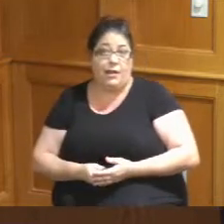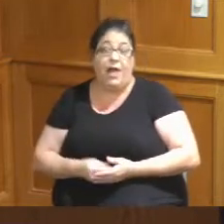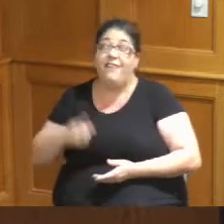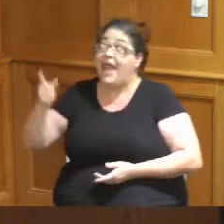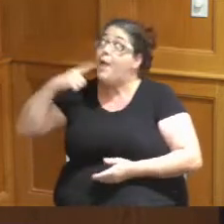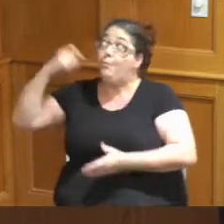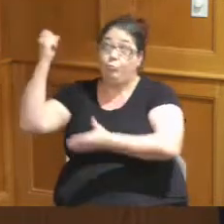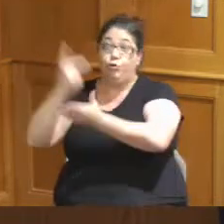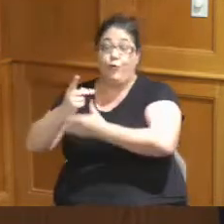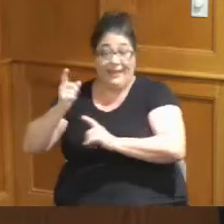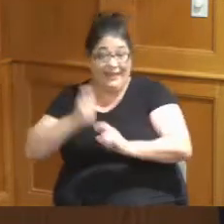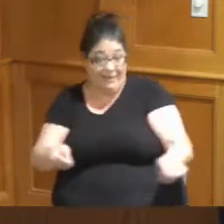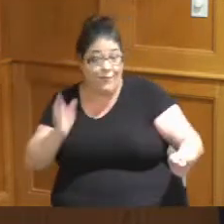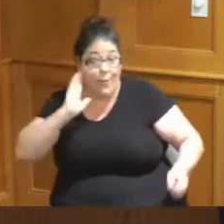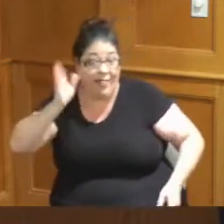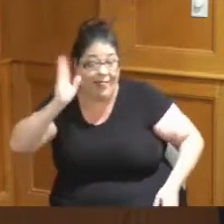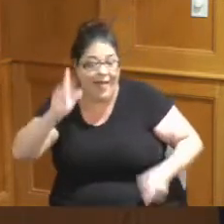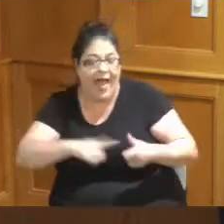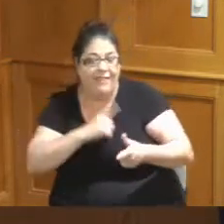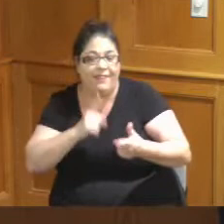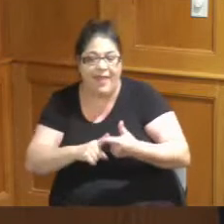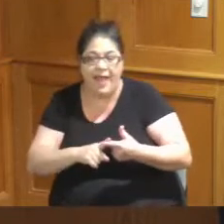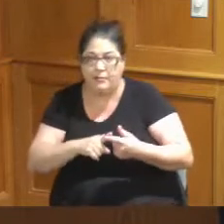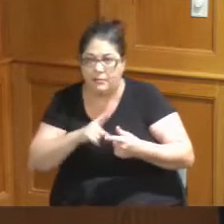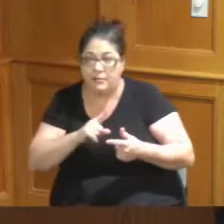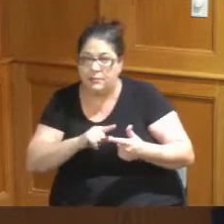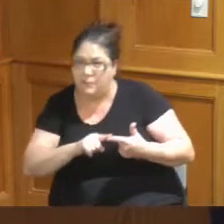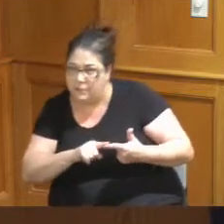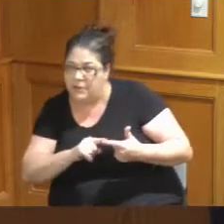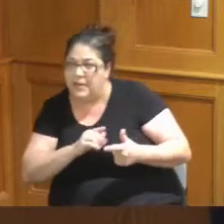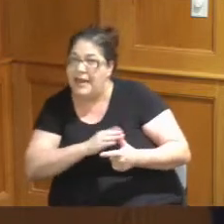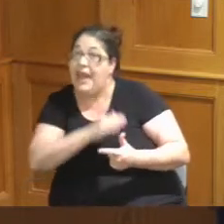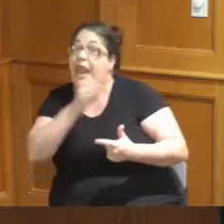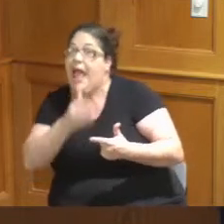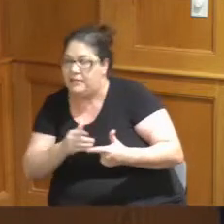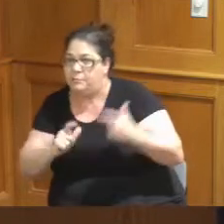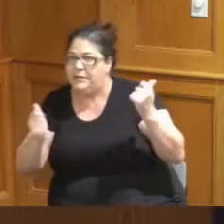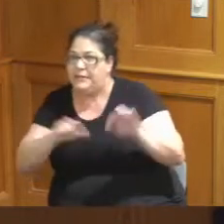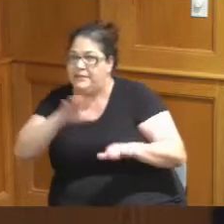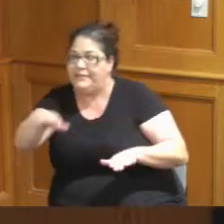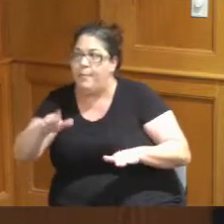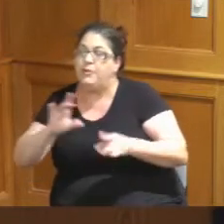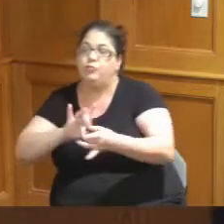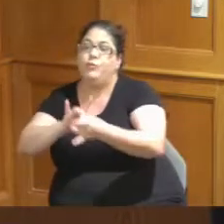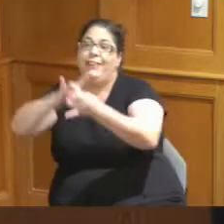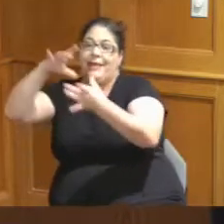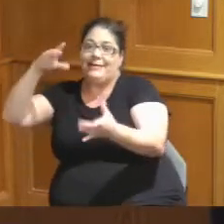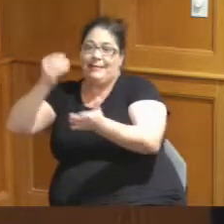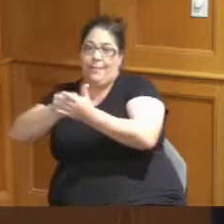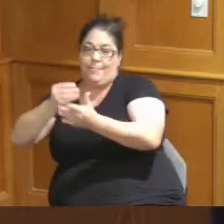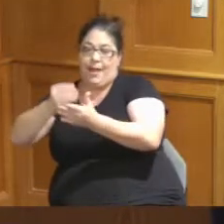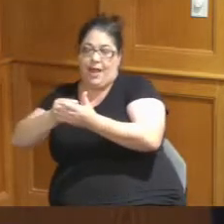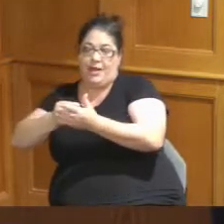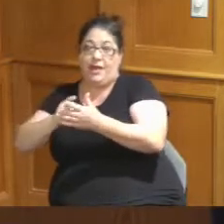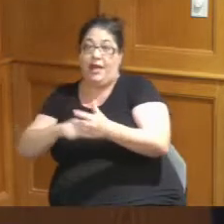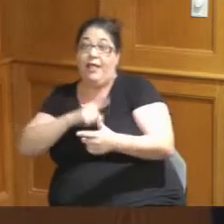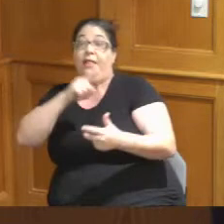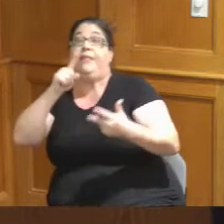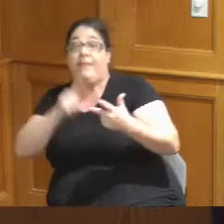get to your house and help you on the ground and that is our job and so we have a nursing crisis